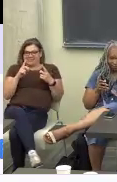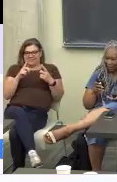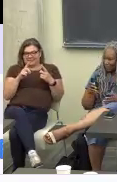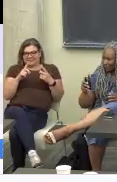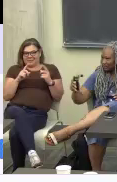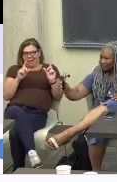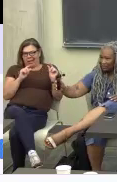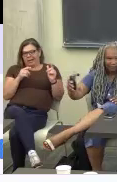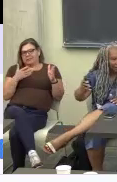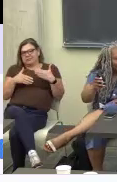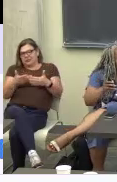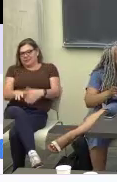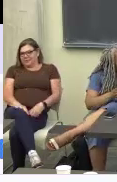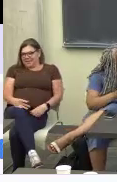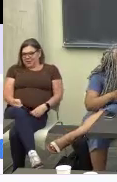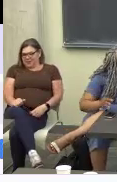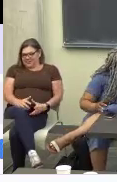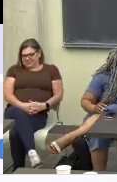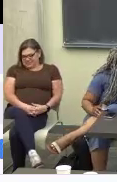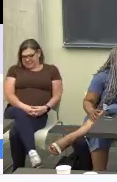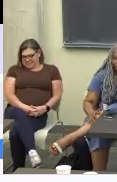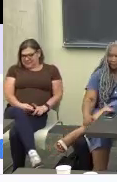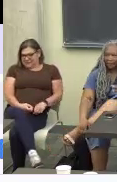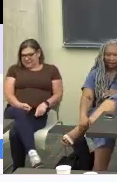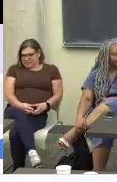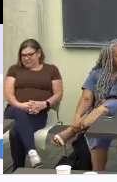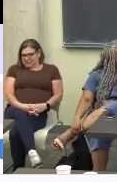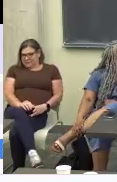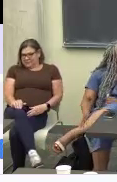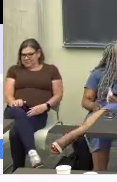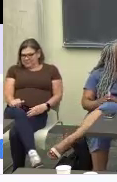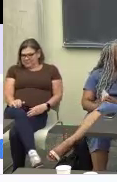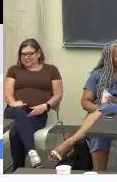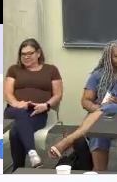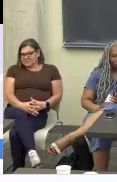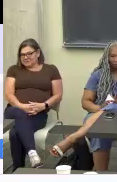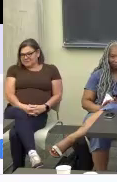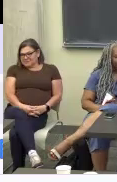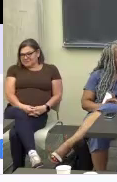Does this make any sense? Natalie. Oh, okay. So that's sort of where I was going with